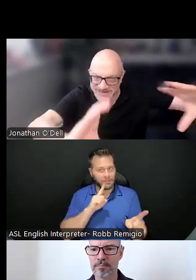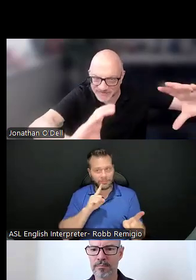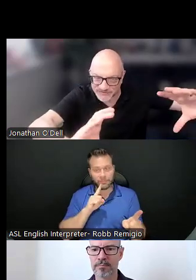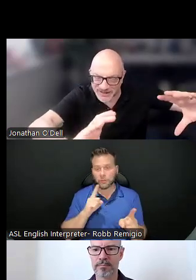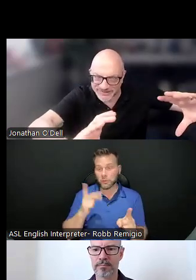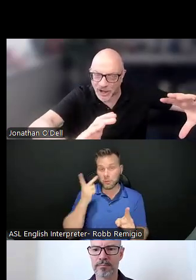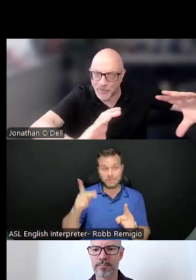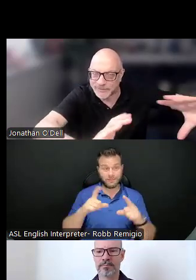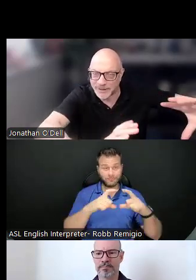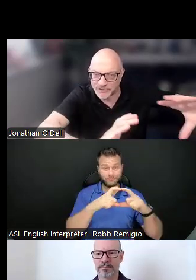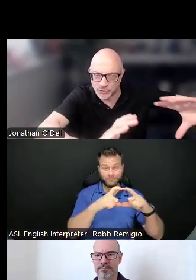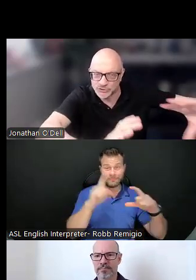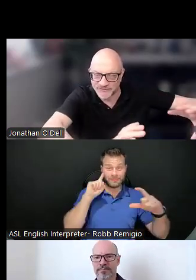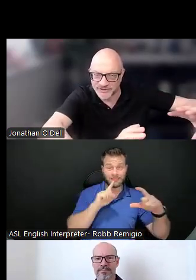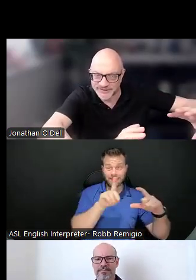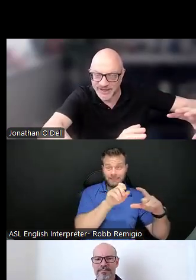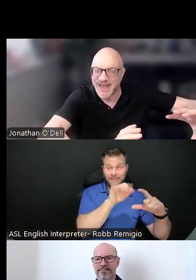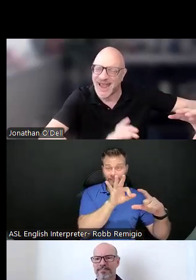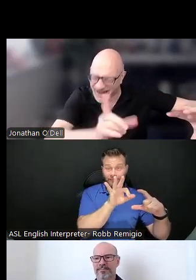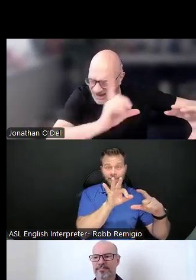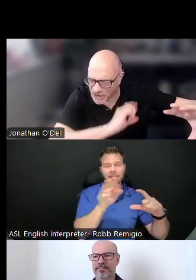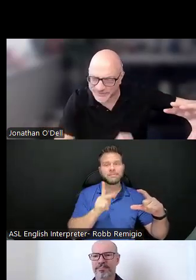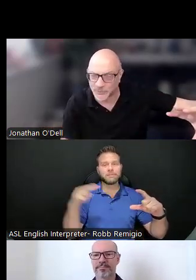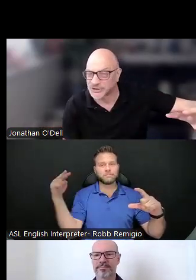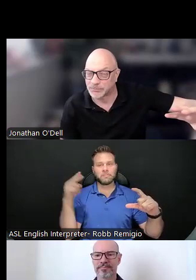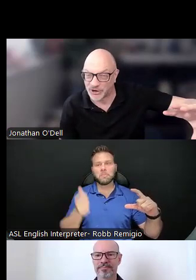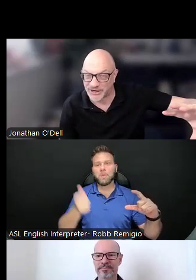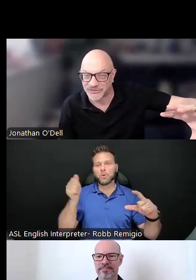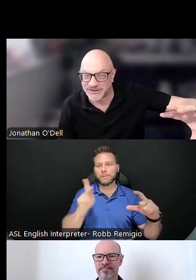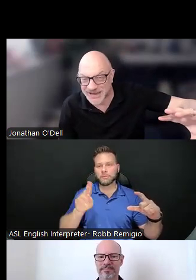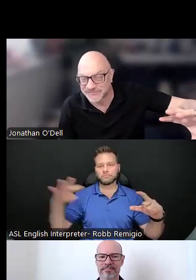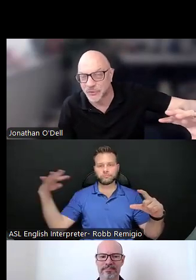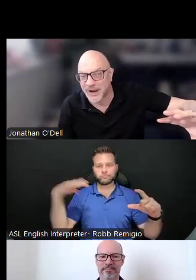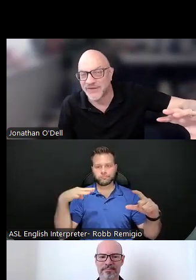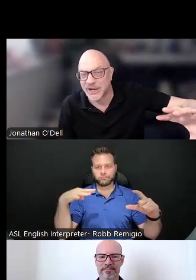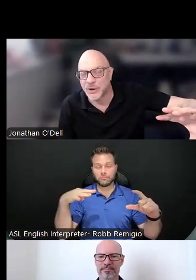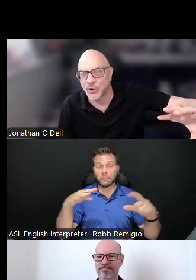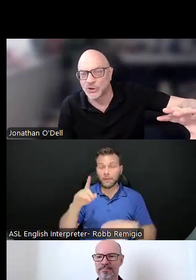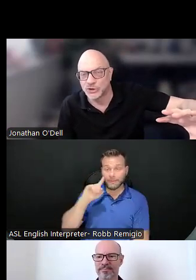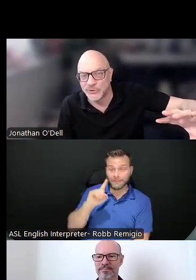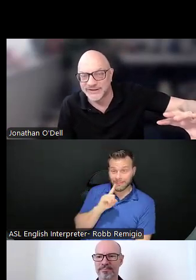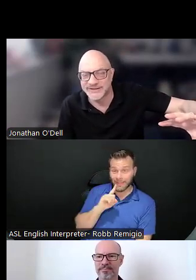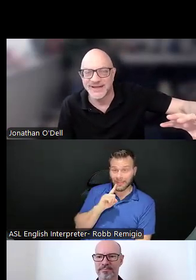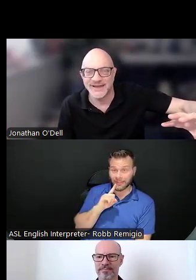On the left you see this big globe that says deaf, and it is how most people view deafness.